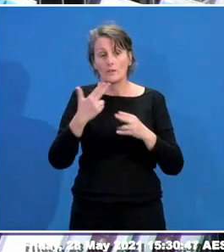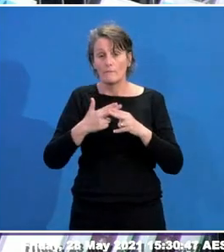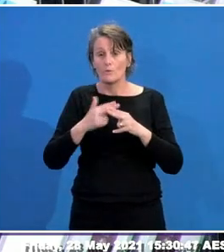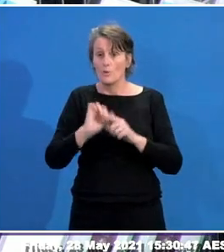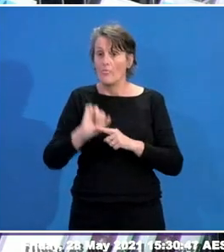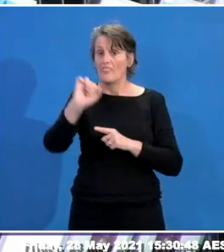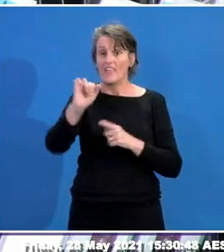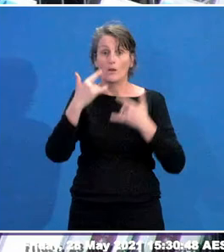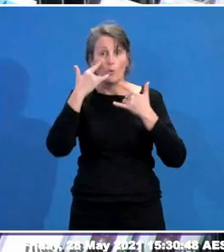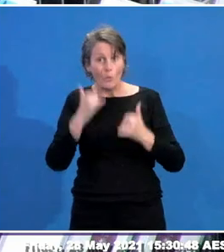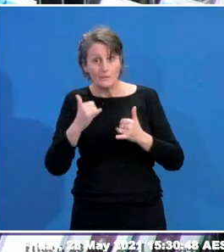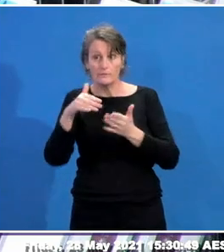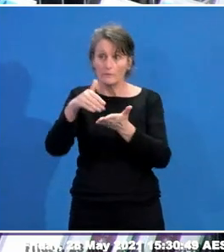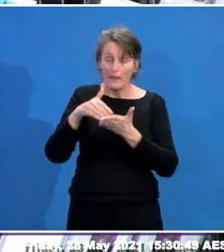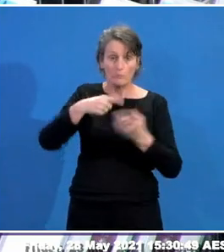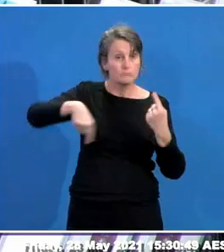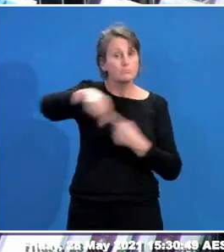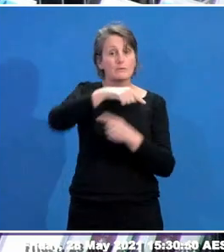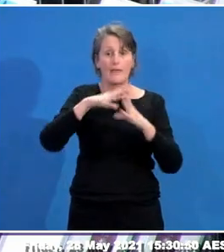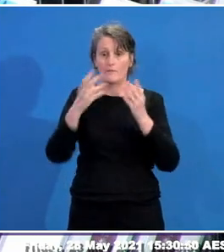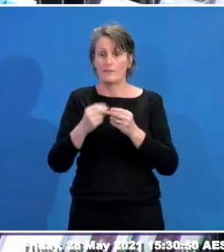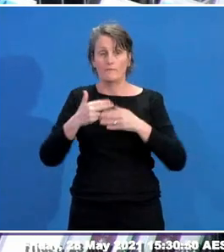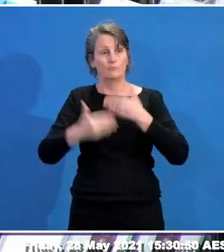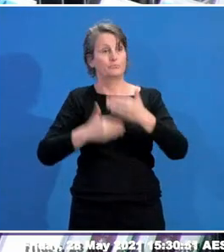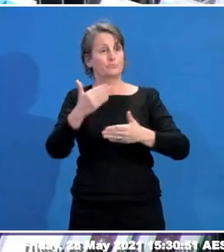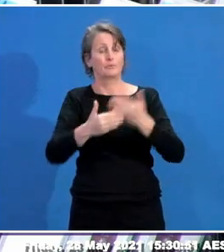representatives for their assistance in the course of the preparation,